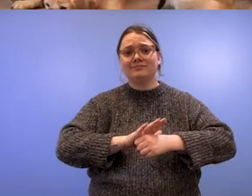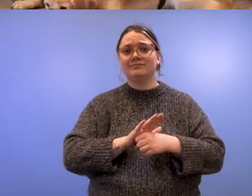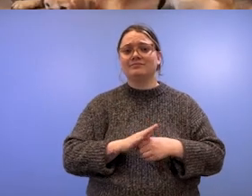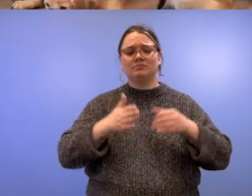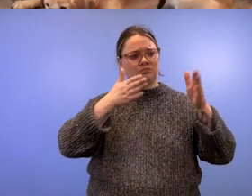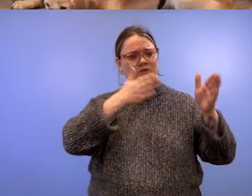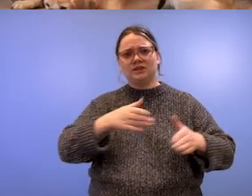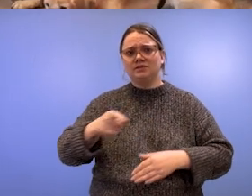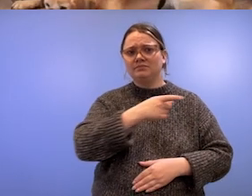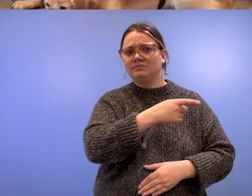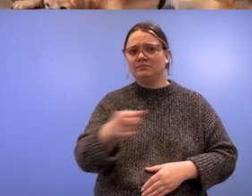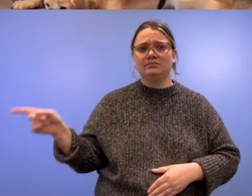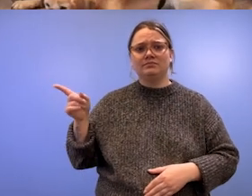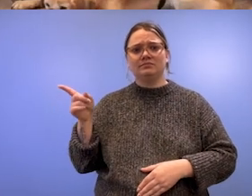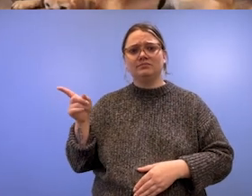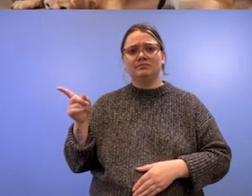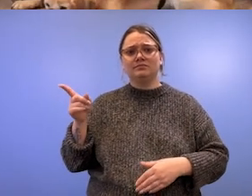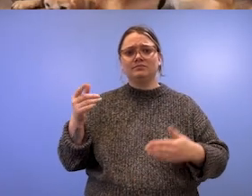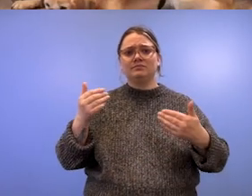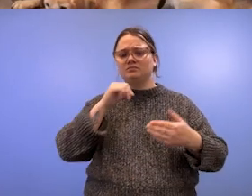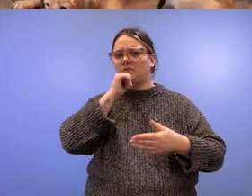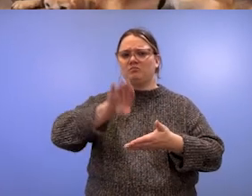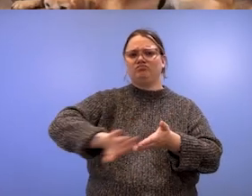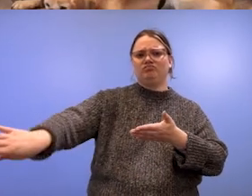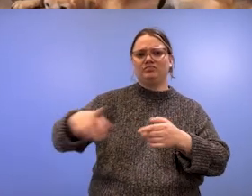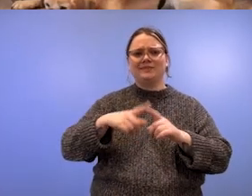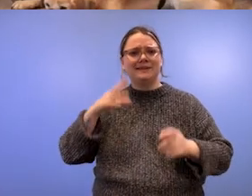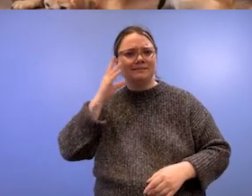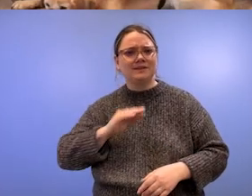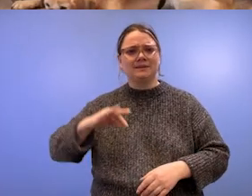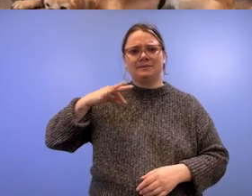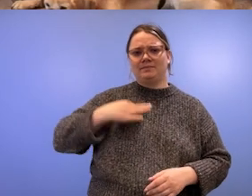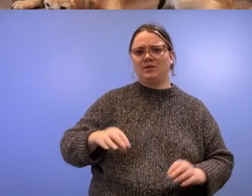people with disabilities are not excluded from experiences, benefits, opportunities,